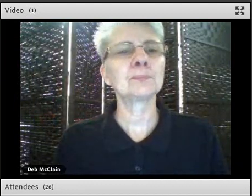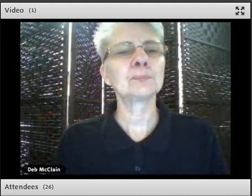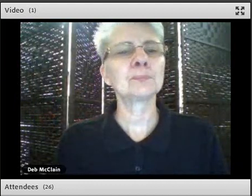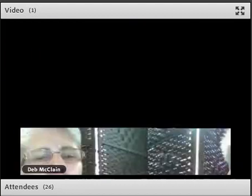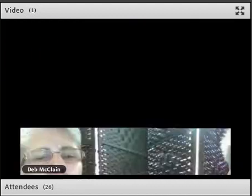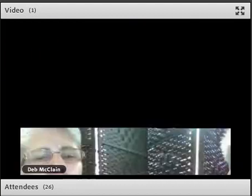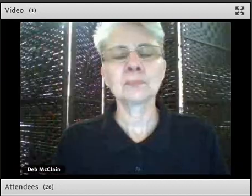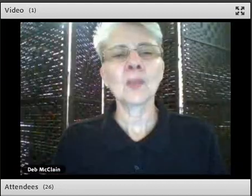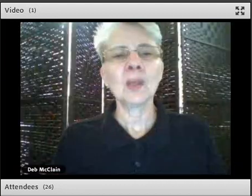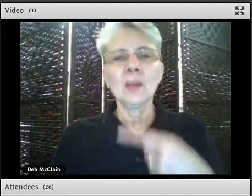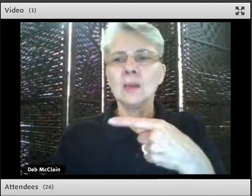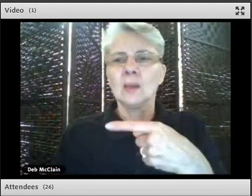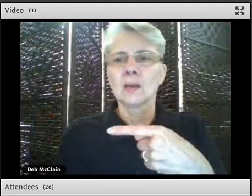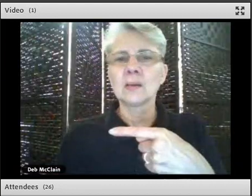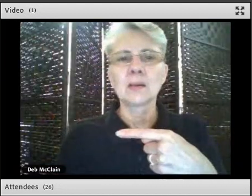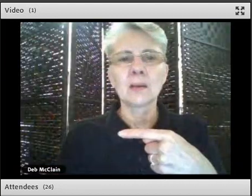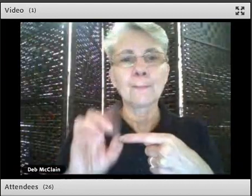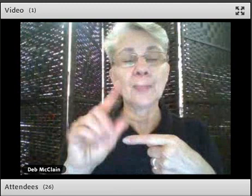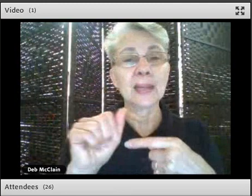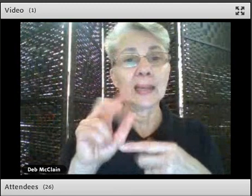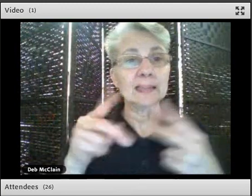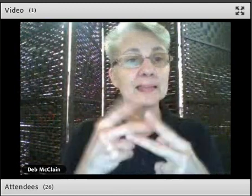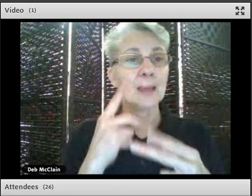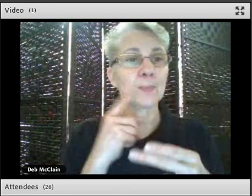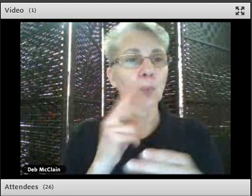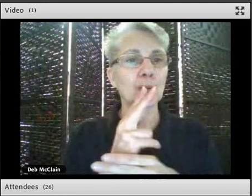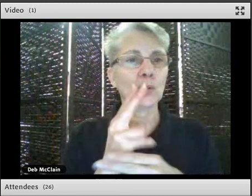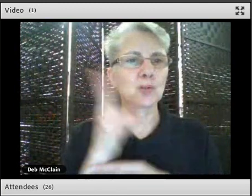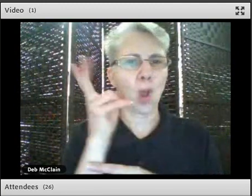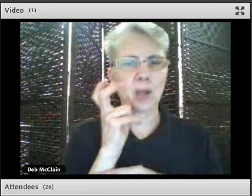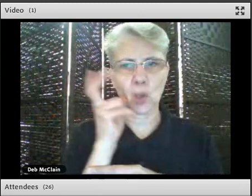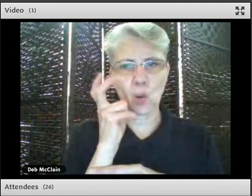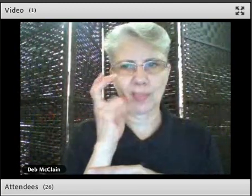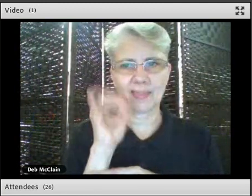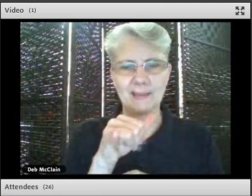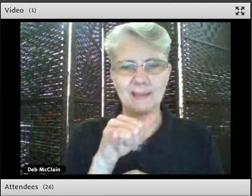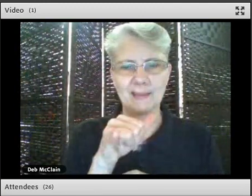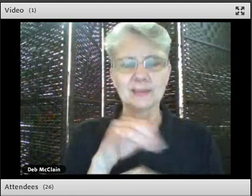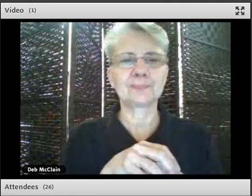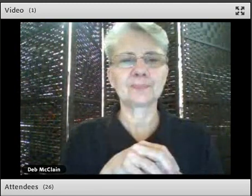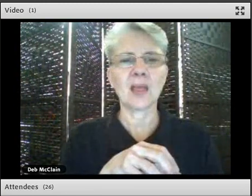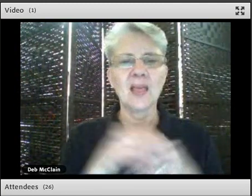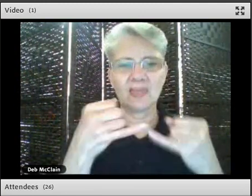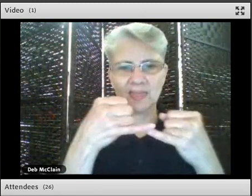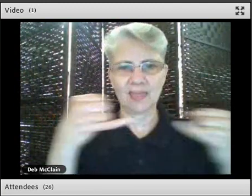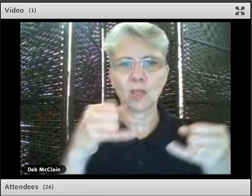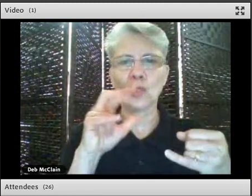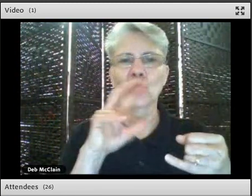and that will go in field 337. And then the carrier type --